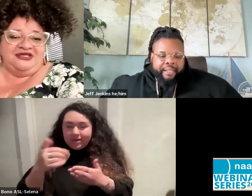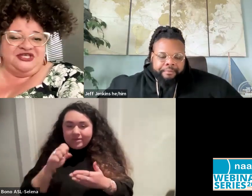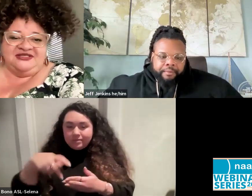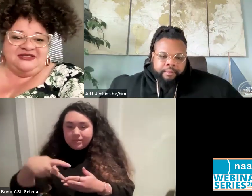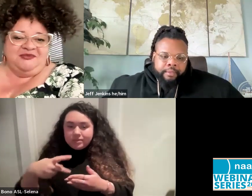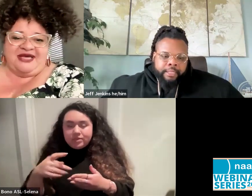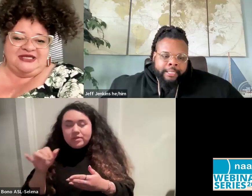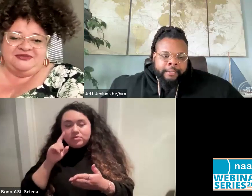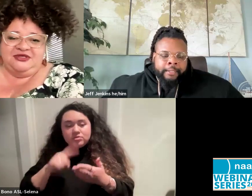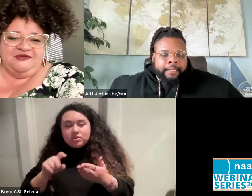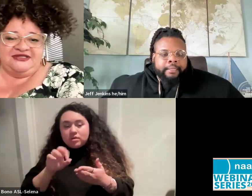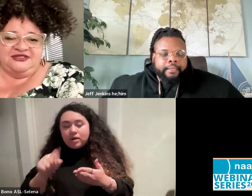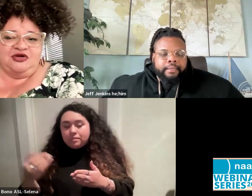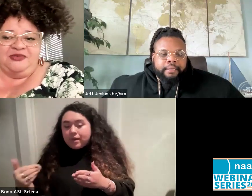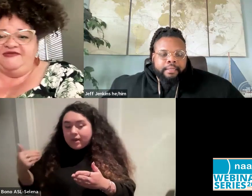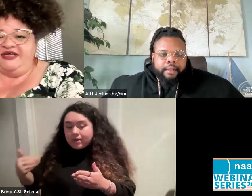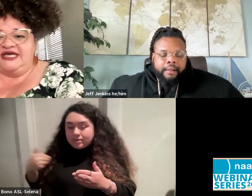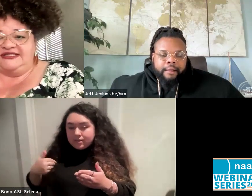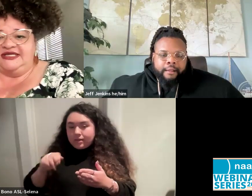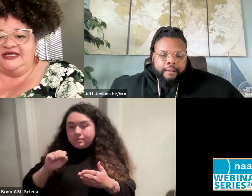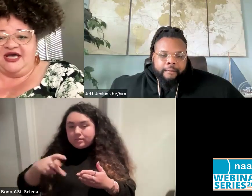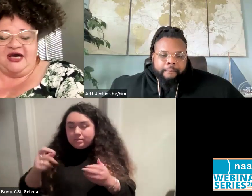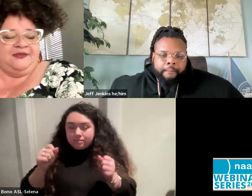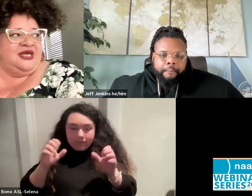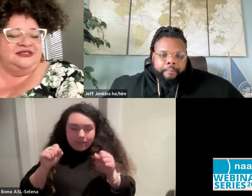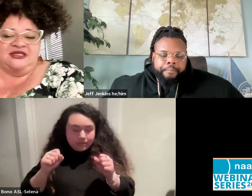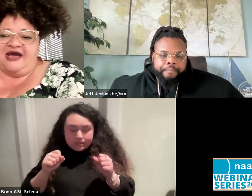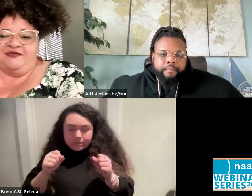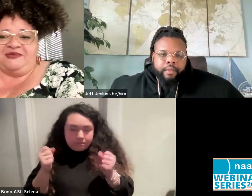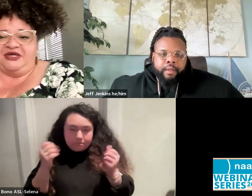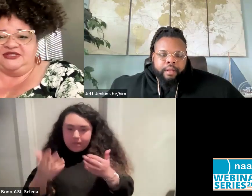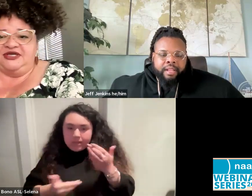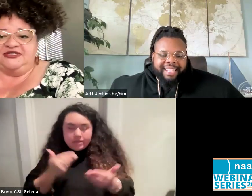and check out some of the past episodes. We've had so many fantastic guests on the NAAFA Webinar Series.